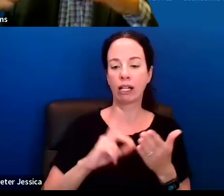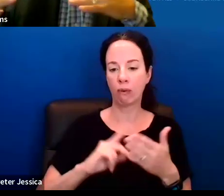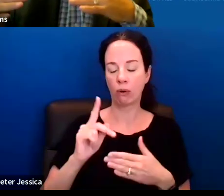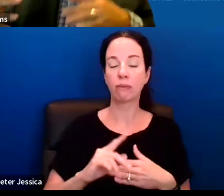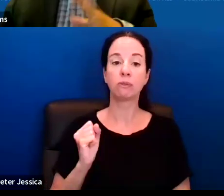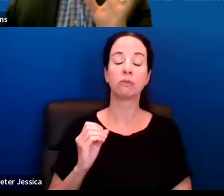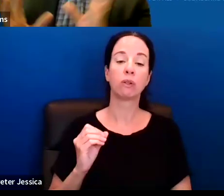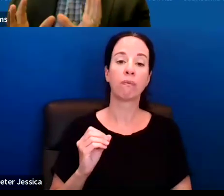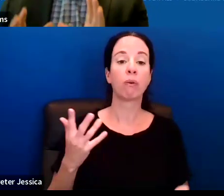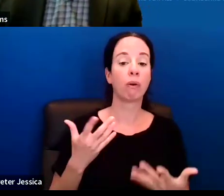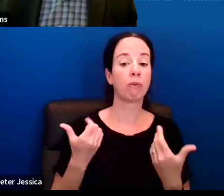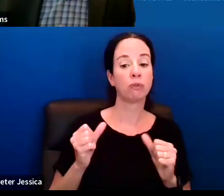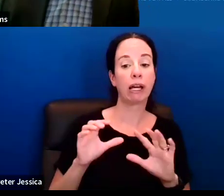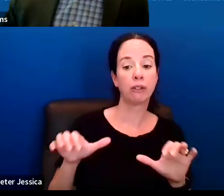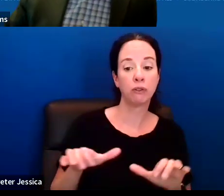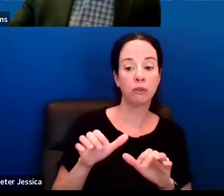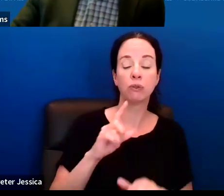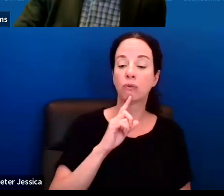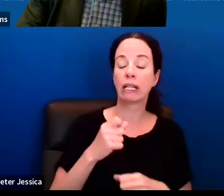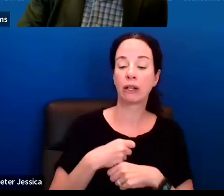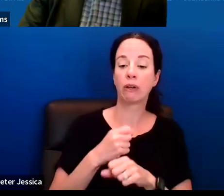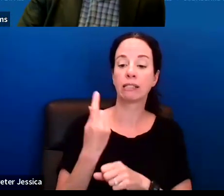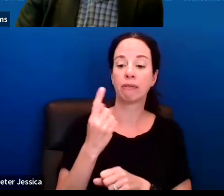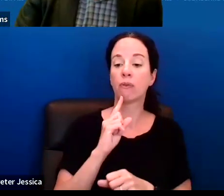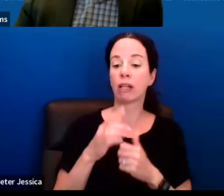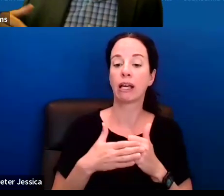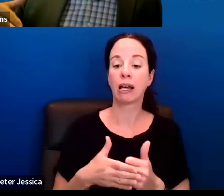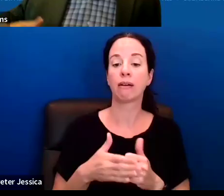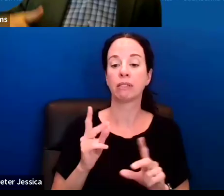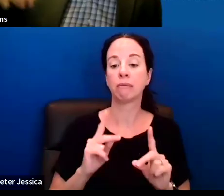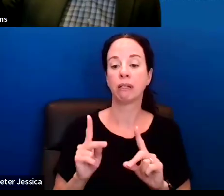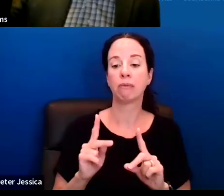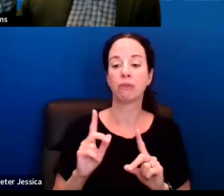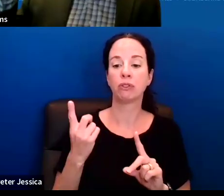what we're working with you on is to create something that helps people, just provide, like,